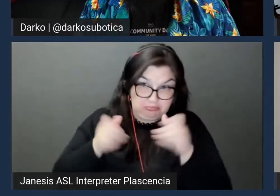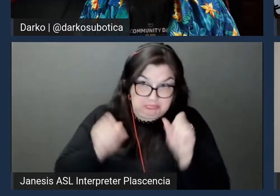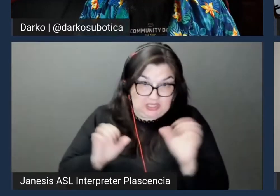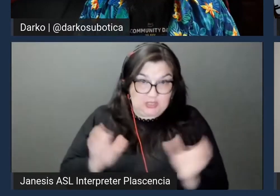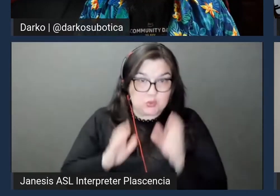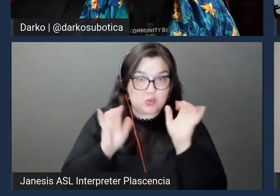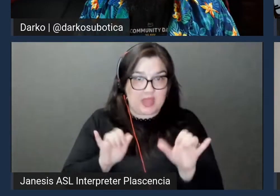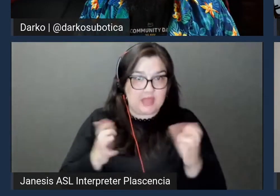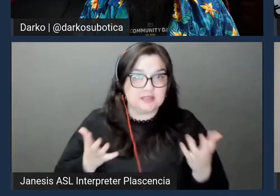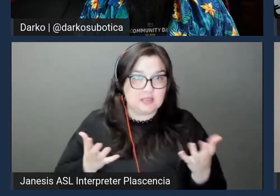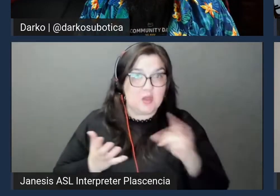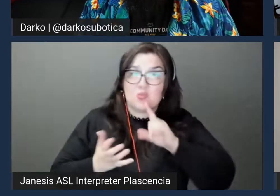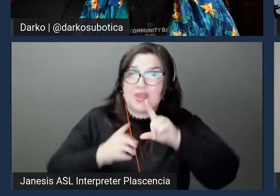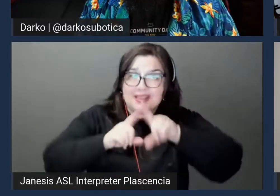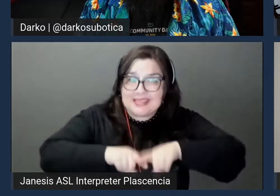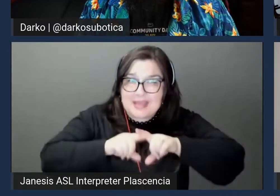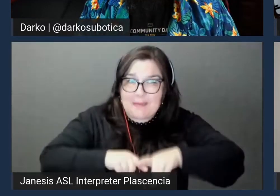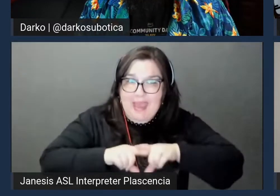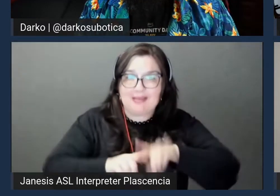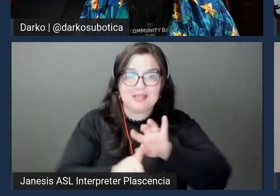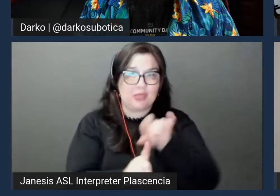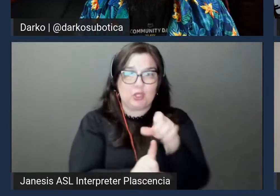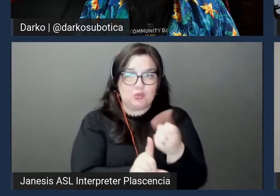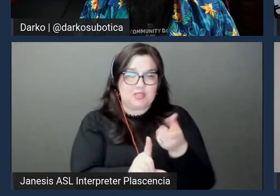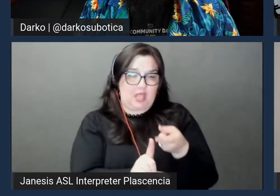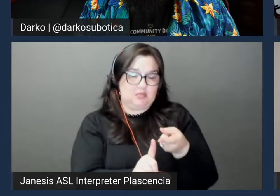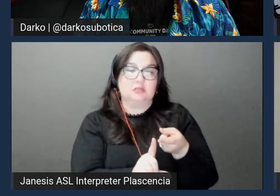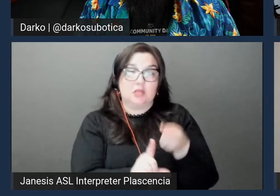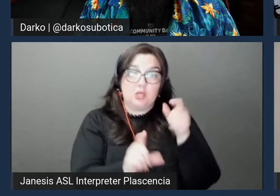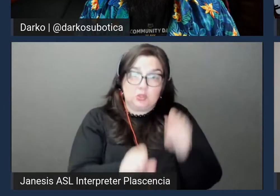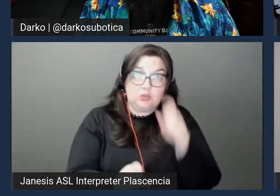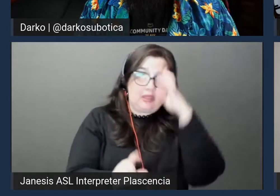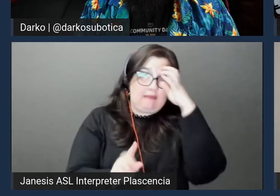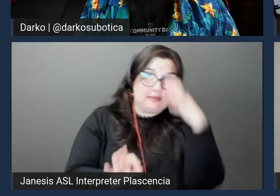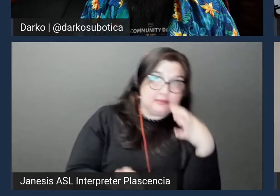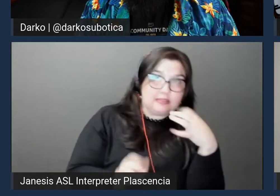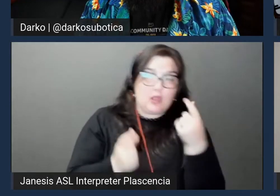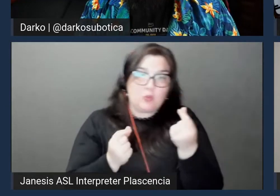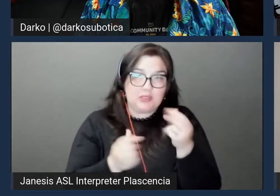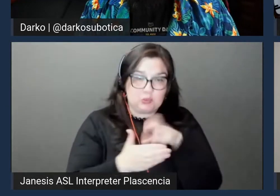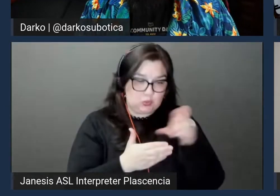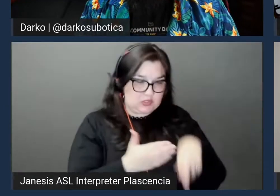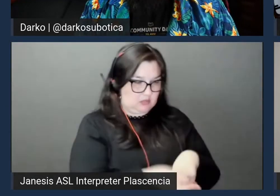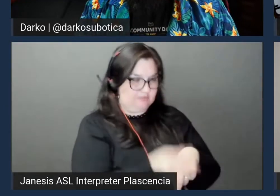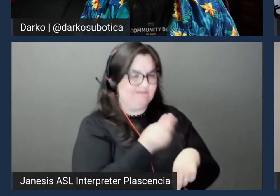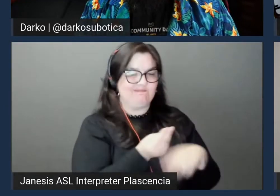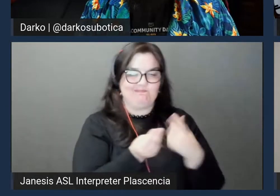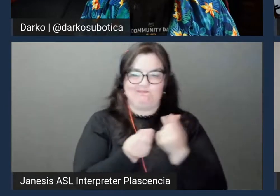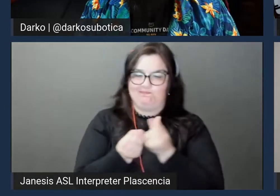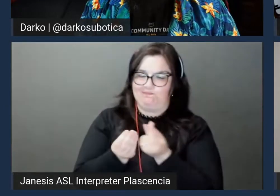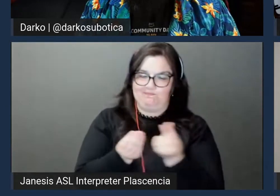So it all depends on the use case. You can decide what to do with those inferenced results. When it comes to the model tuning,